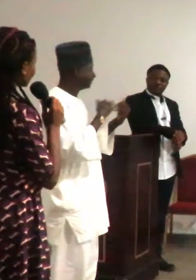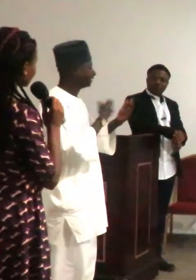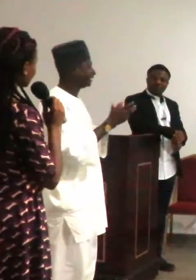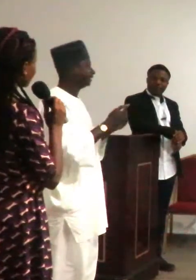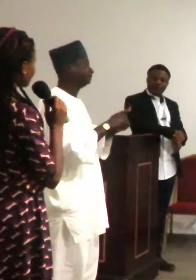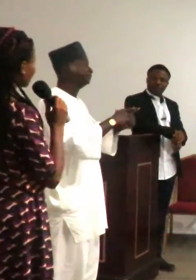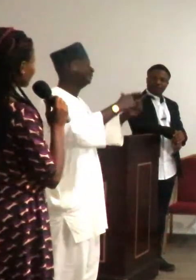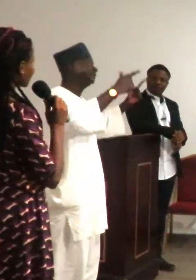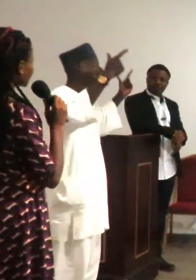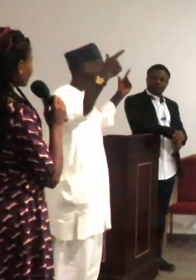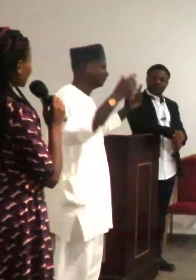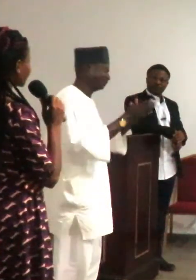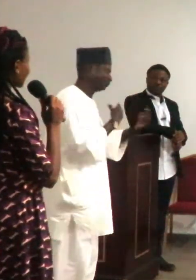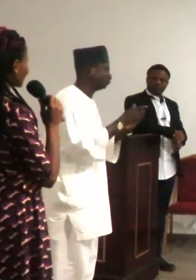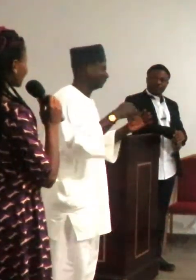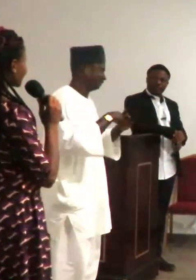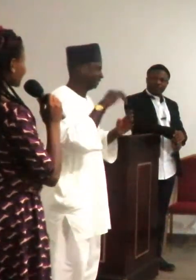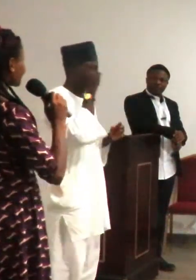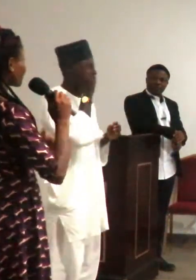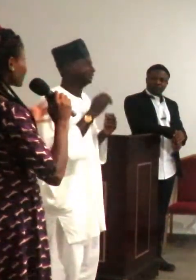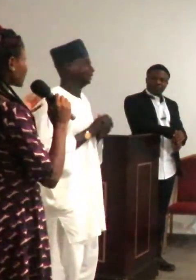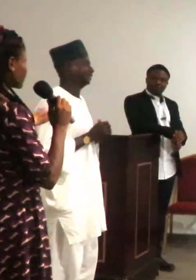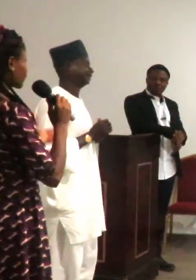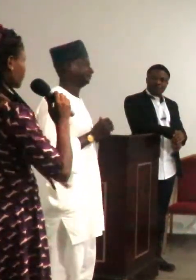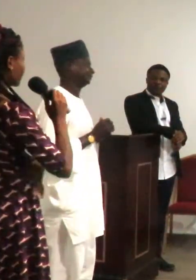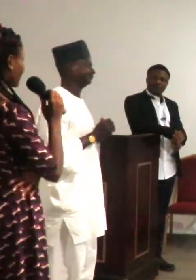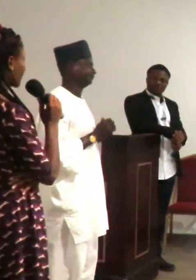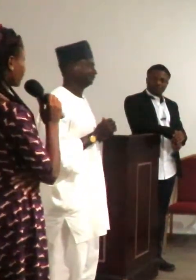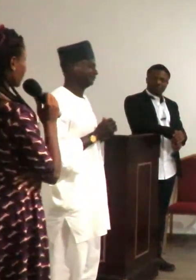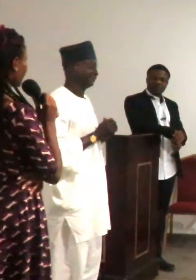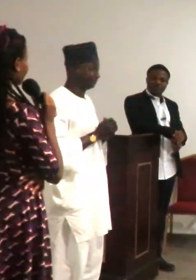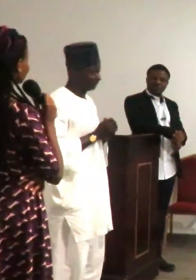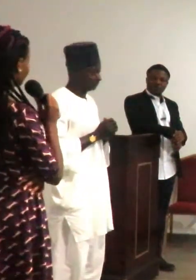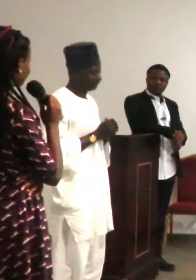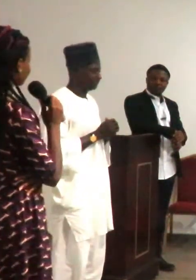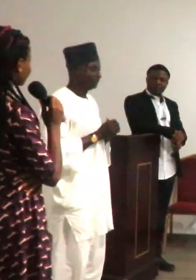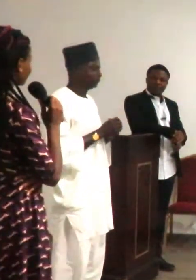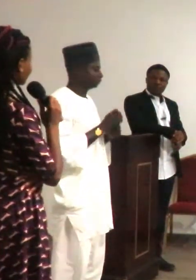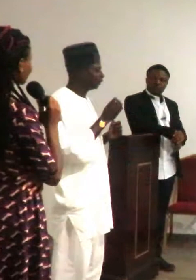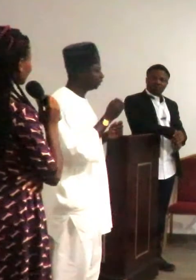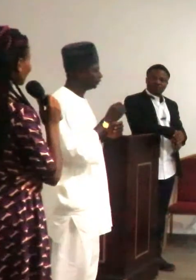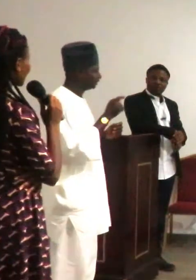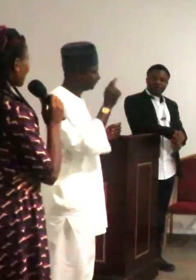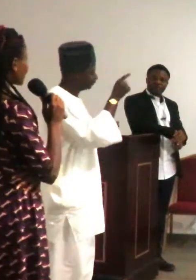name of the languages but they are given to identify where the languages are being used.